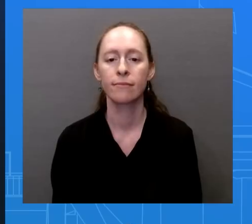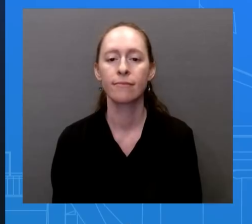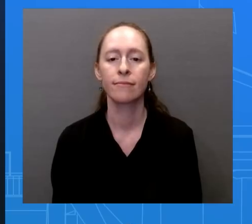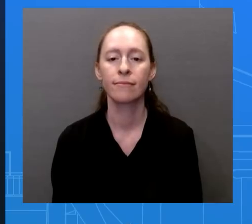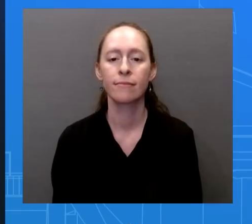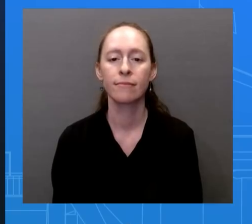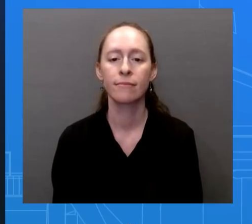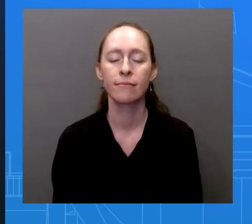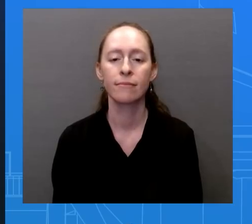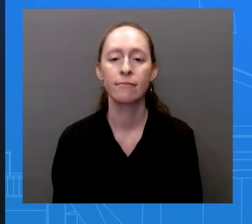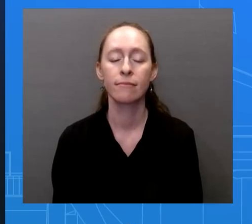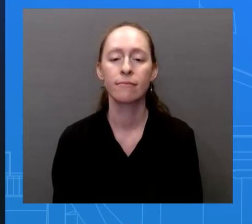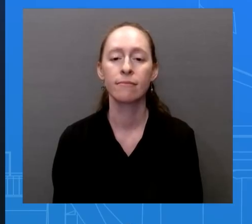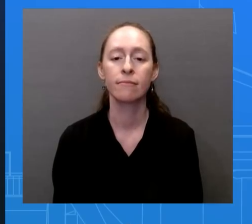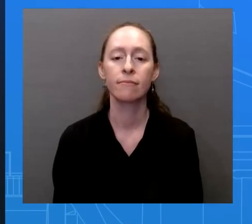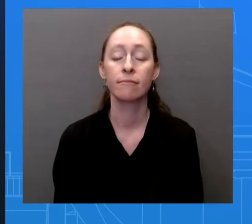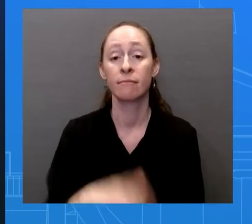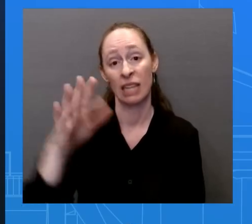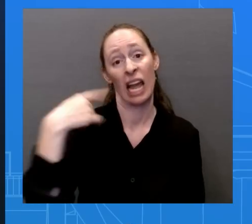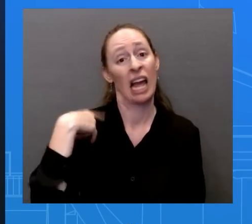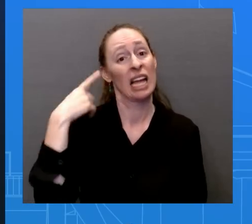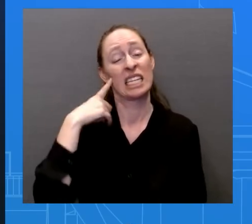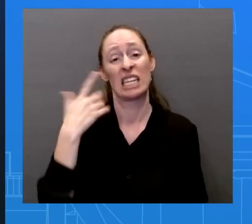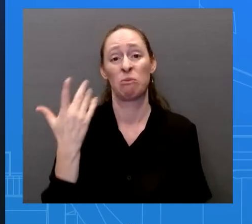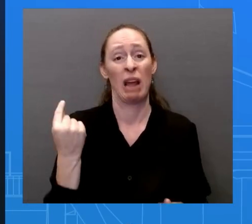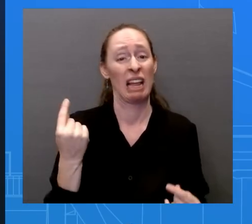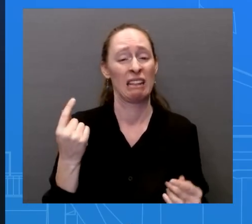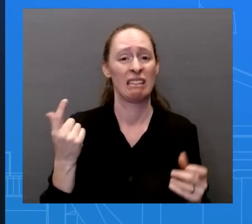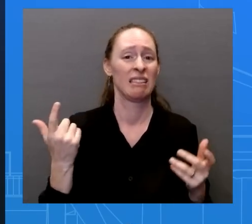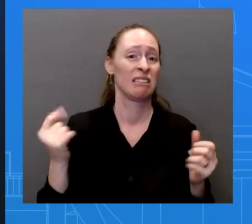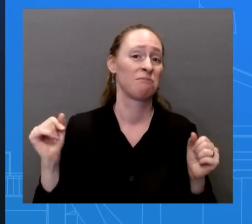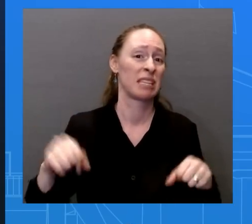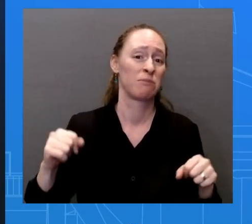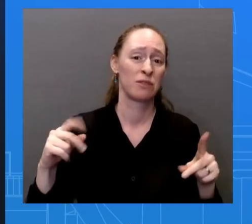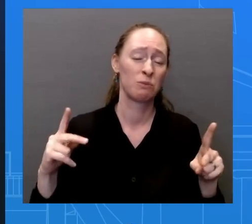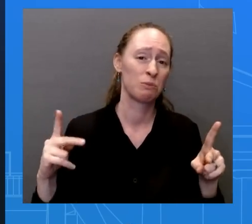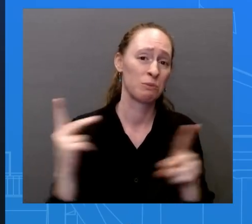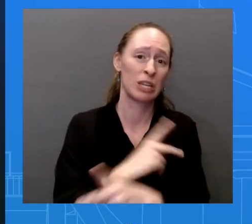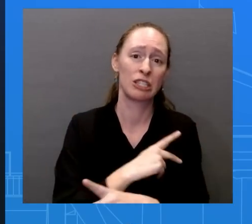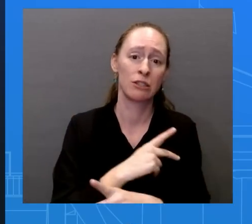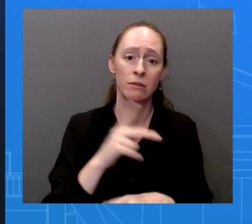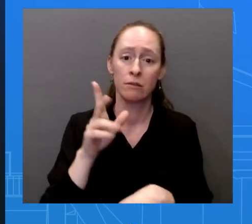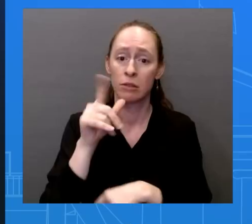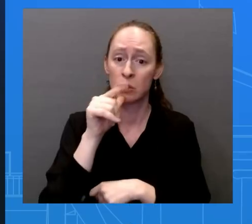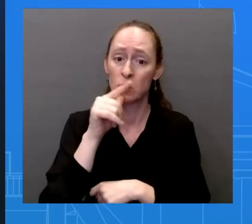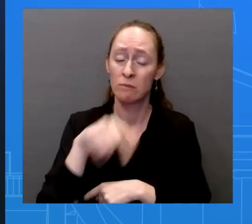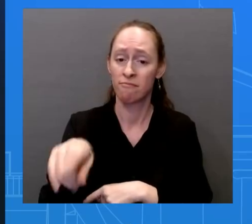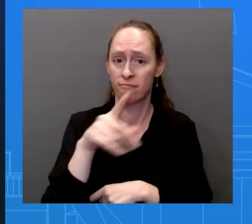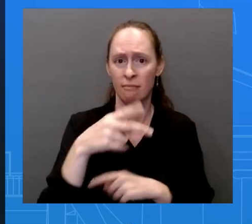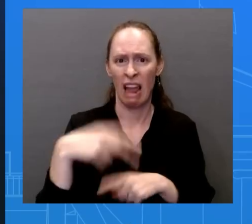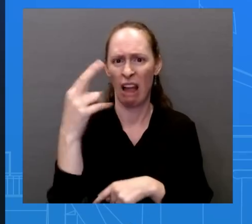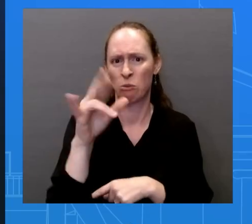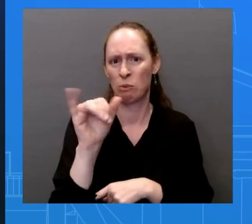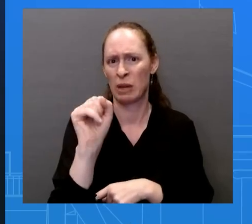And that's going to continue to be a priority. The Press: Dr. Jha, is the thinking after these updated booster shots